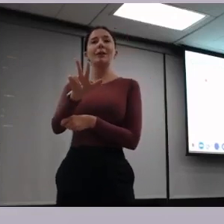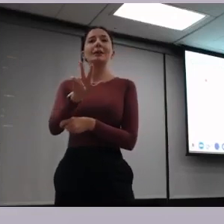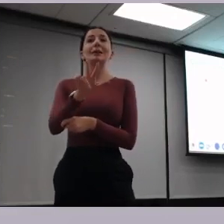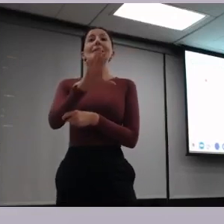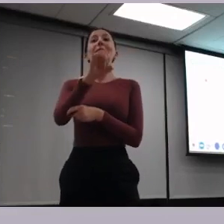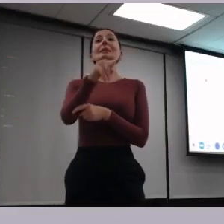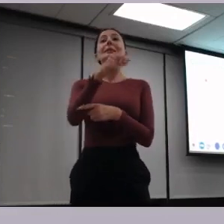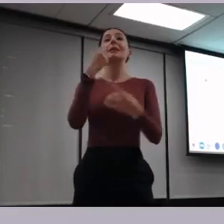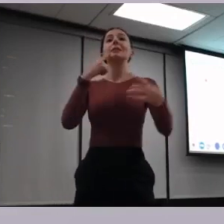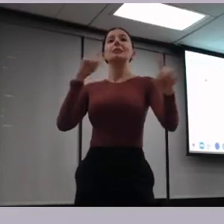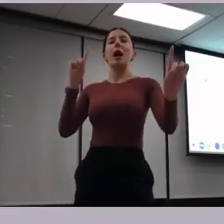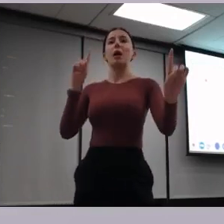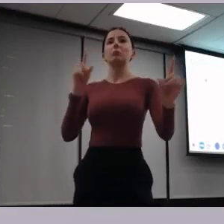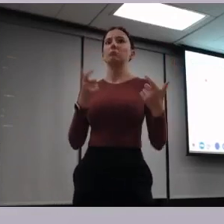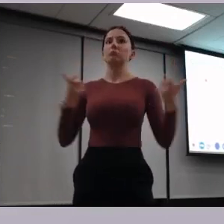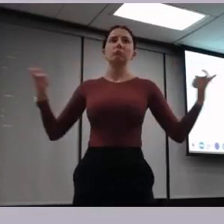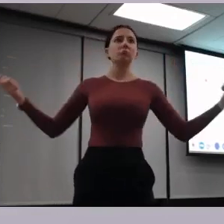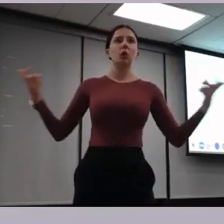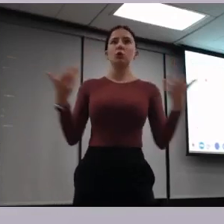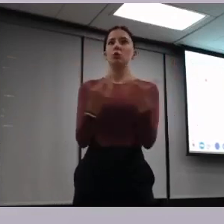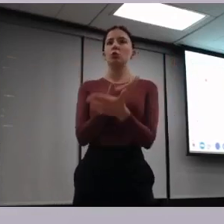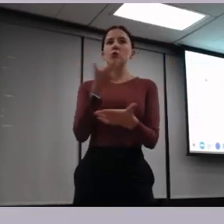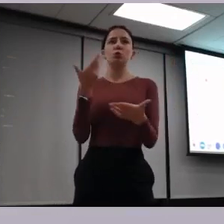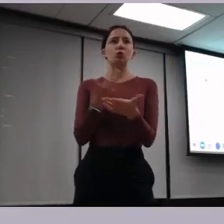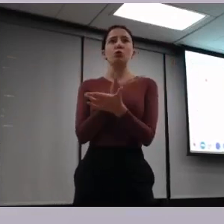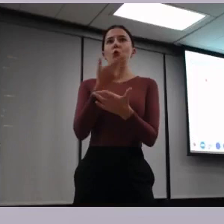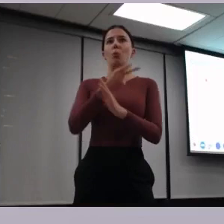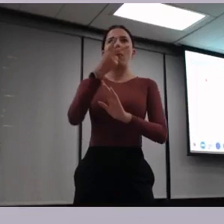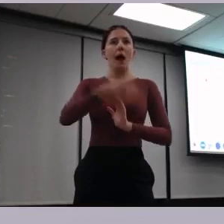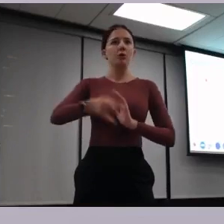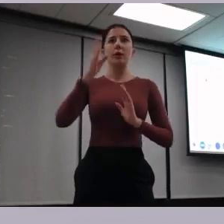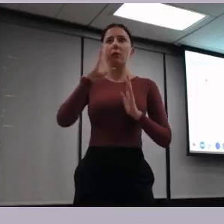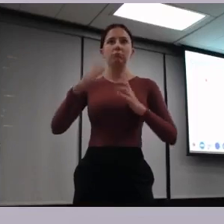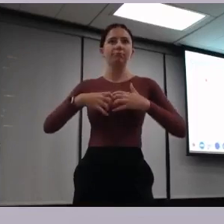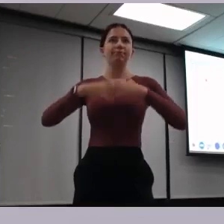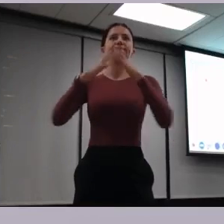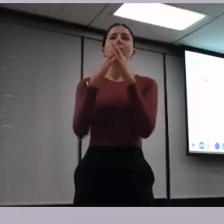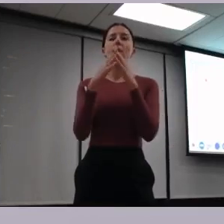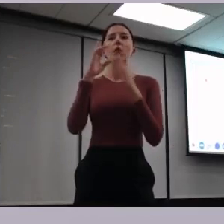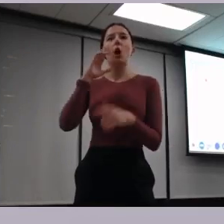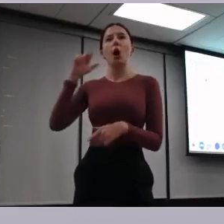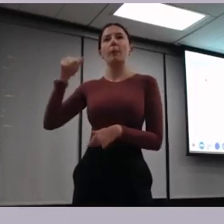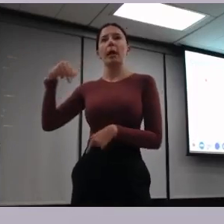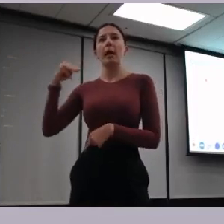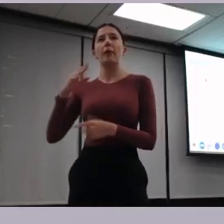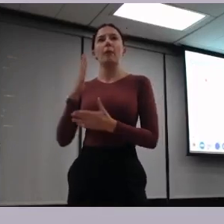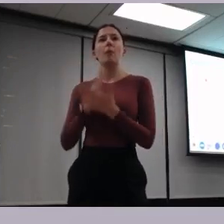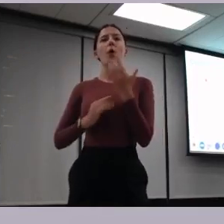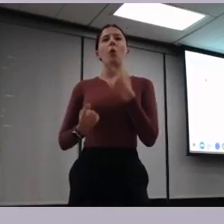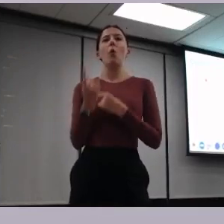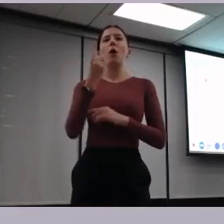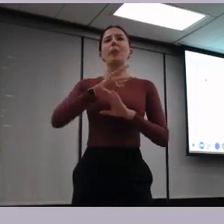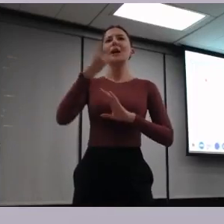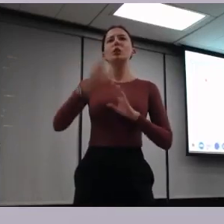new enhancement for the RPM Phase one project, which is the removal of nearly a century old embankment.